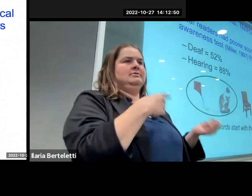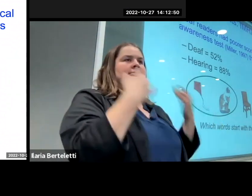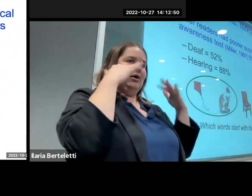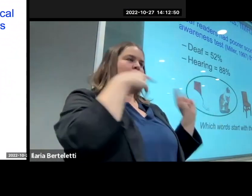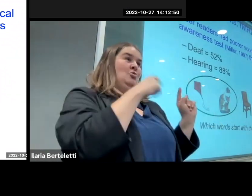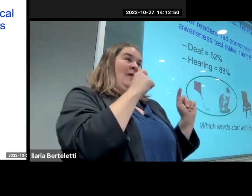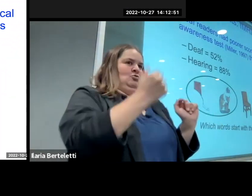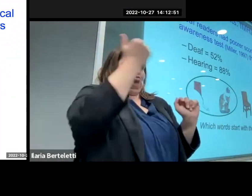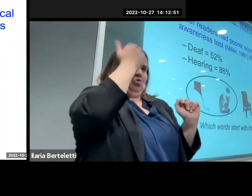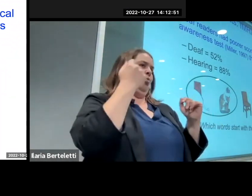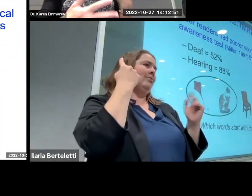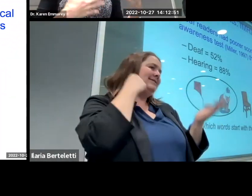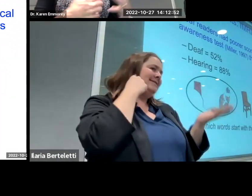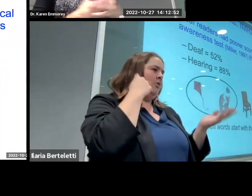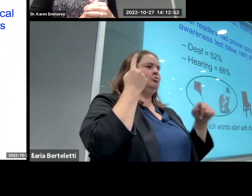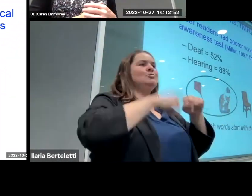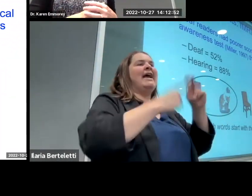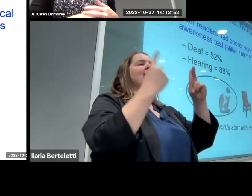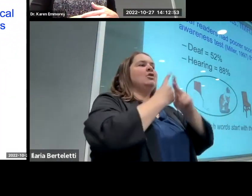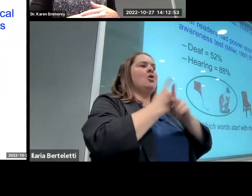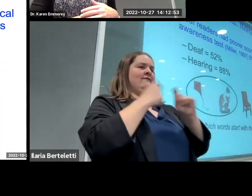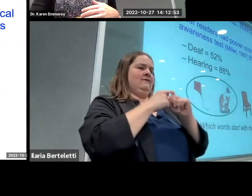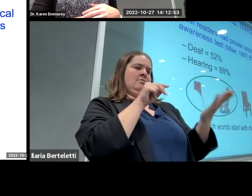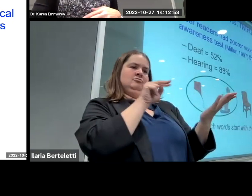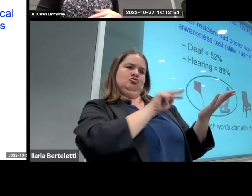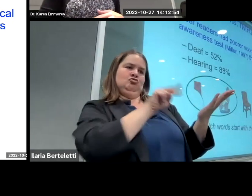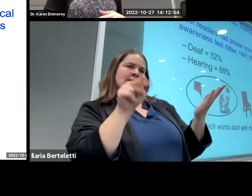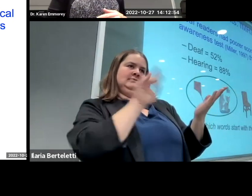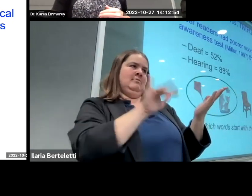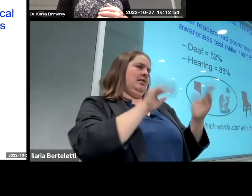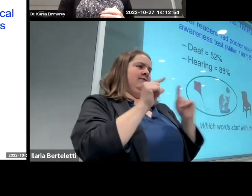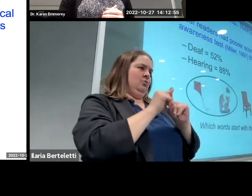So really good readers, but not great phonological skills.